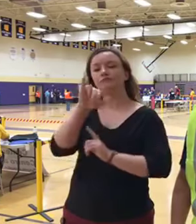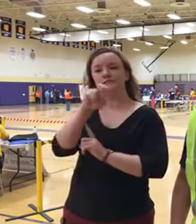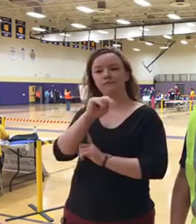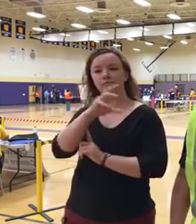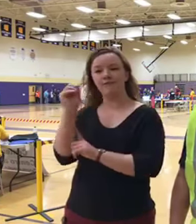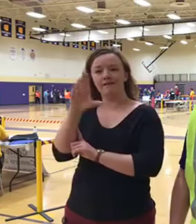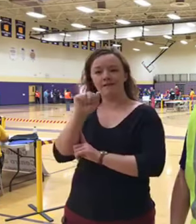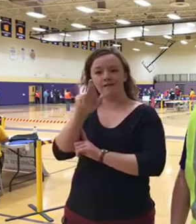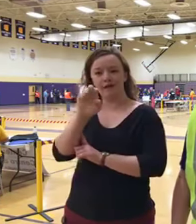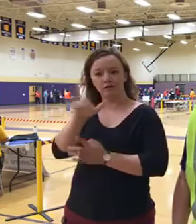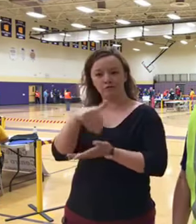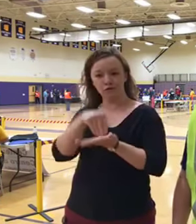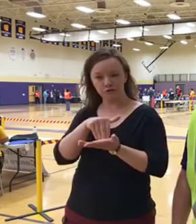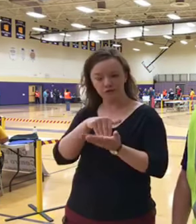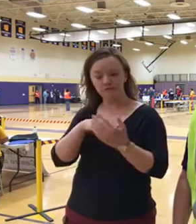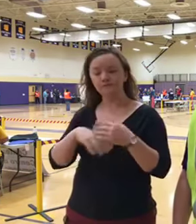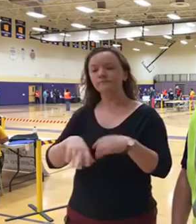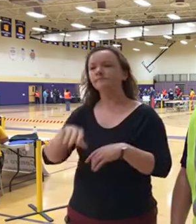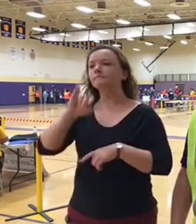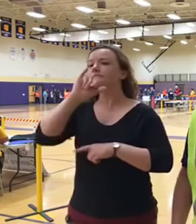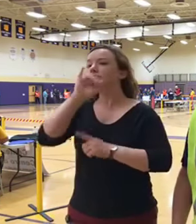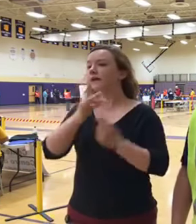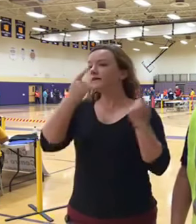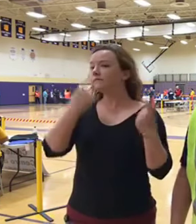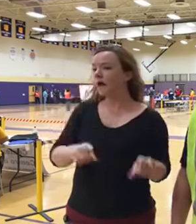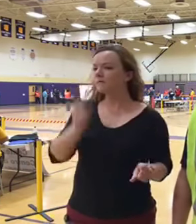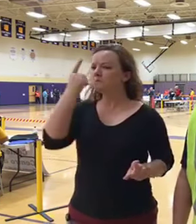in the unlikely event that we’ve got to do an evacuation